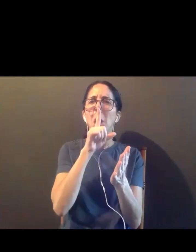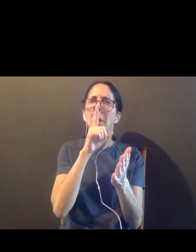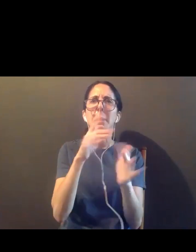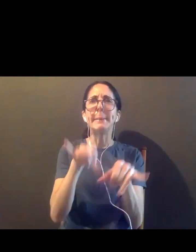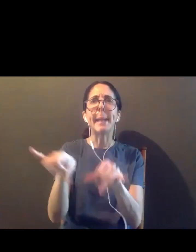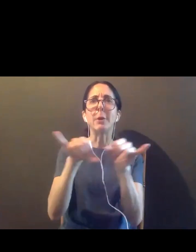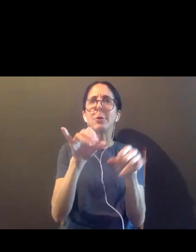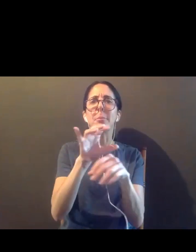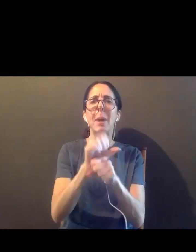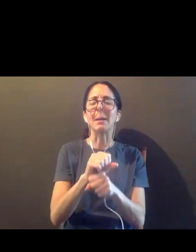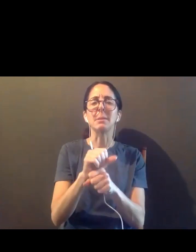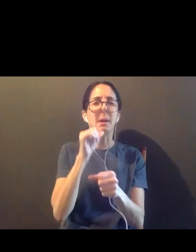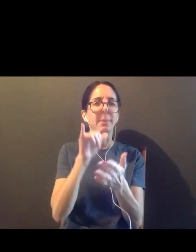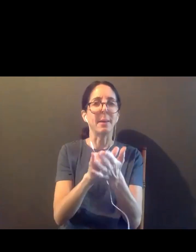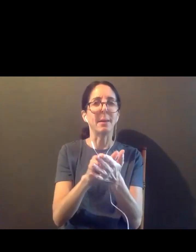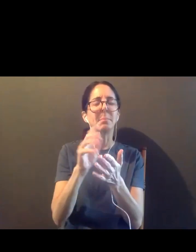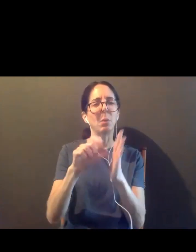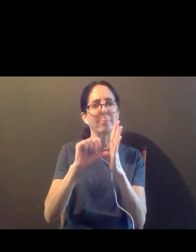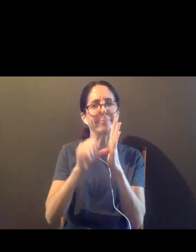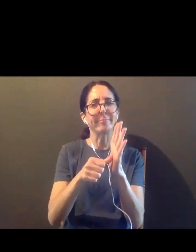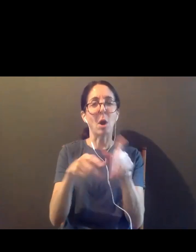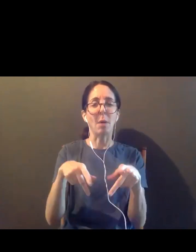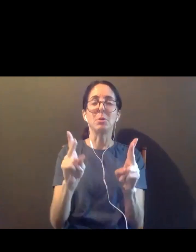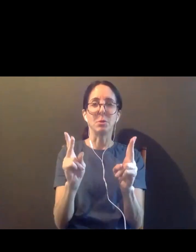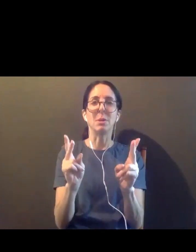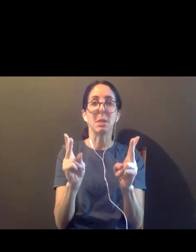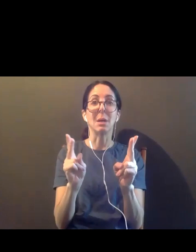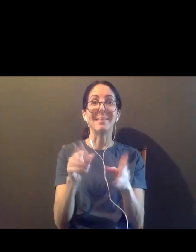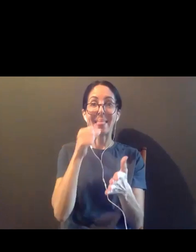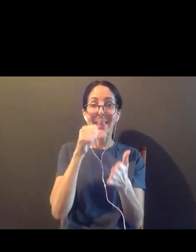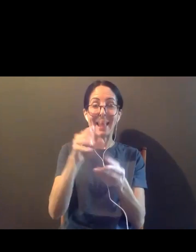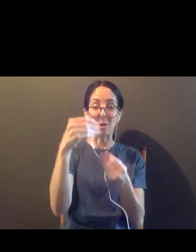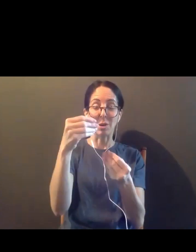I really want to emphasize the opportunity within that letter that states you are able